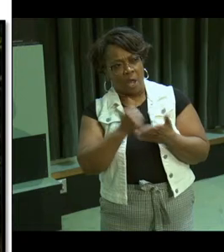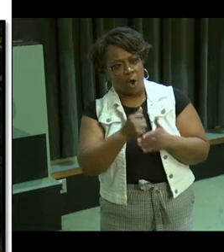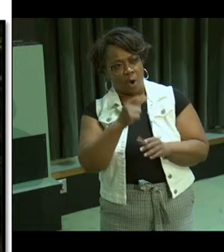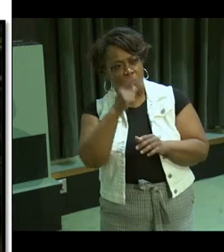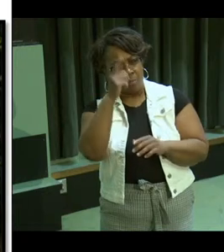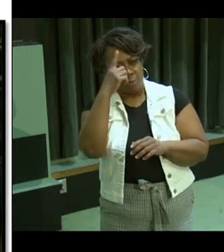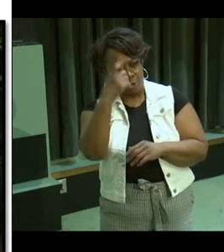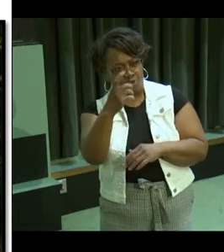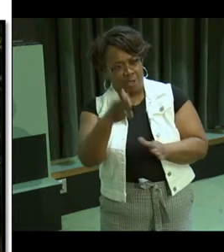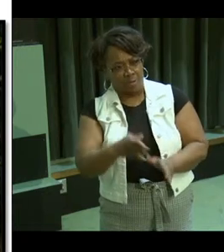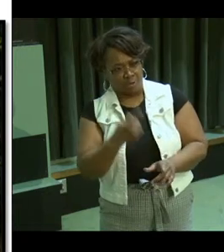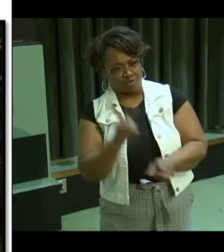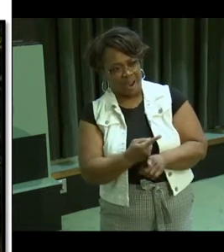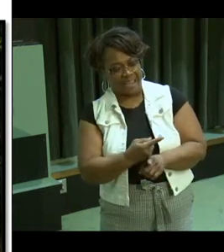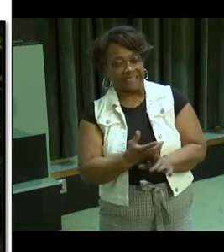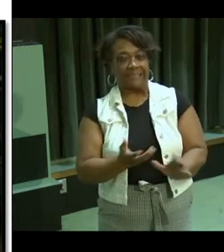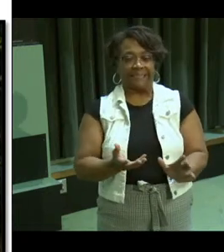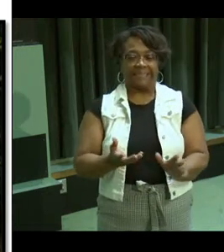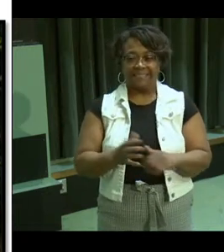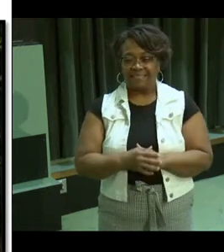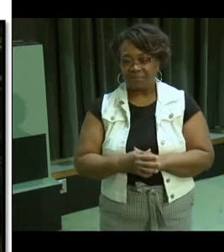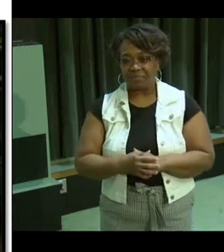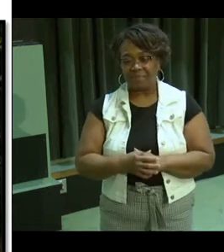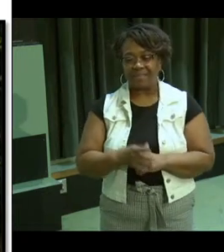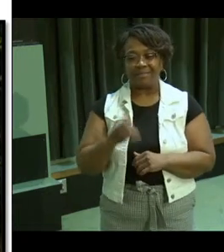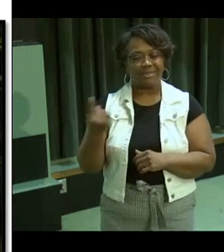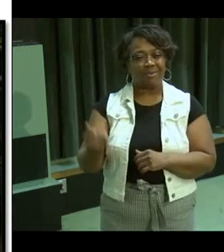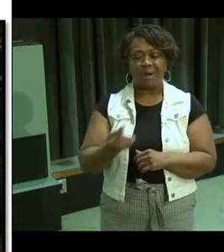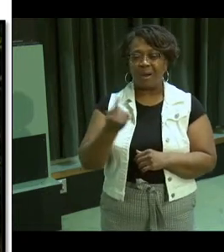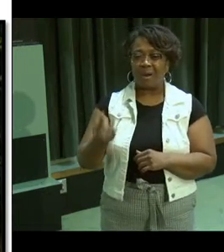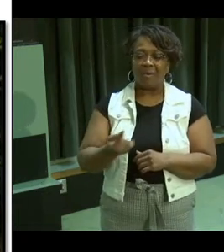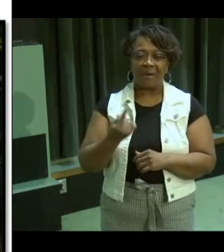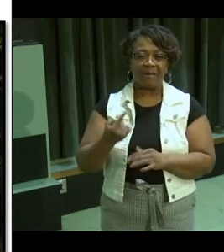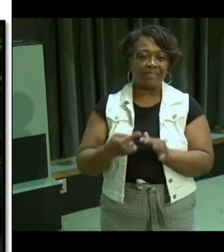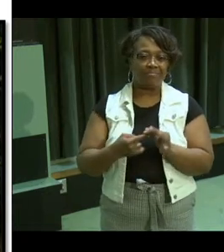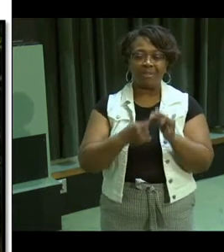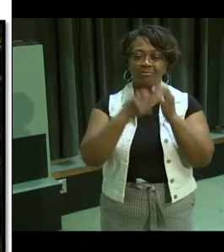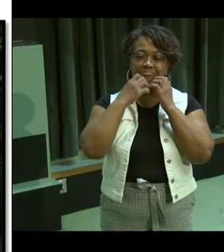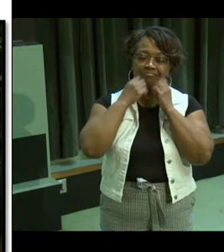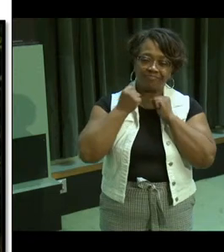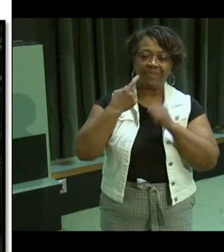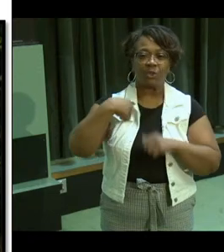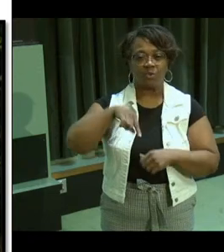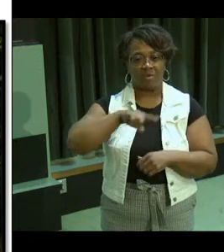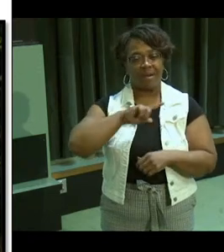dreamers, right? You're going to do that. Right? And so that went